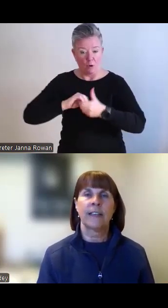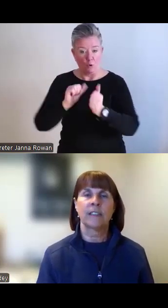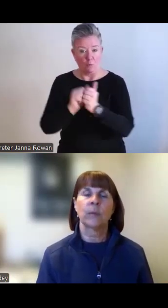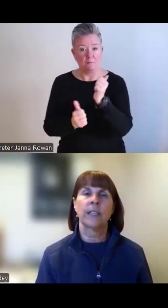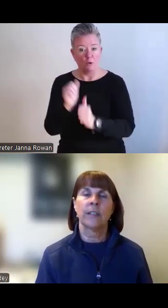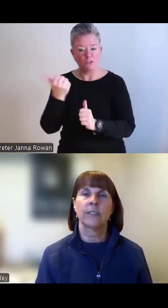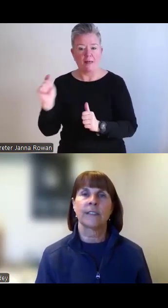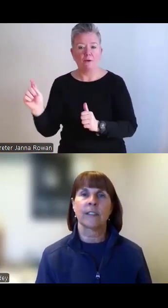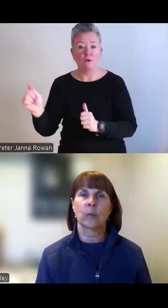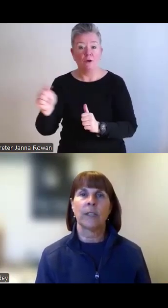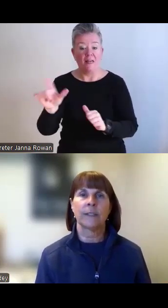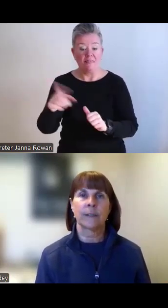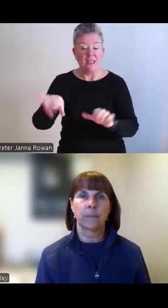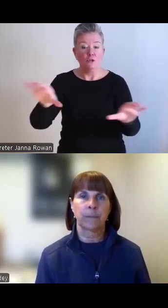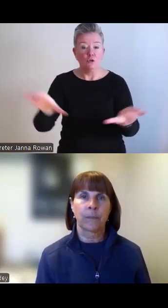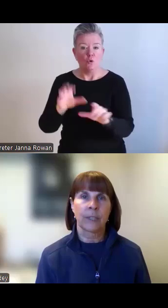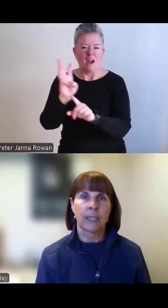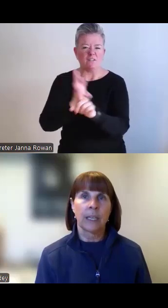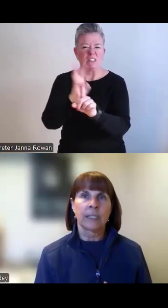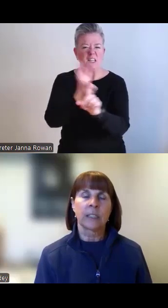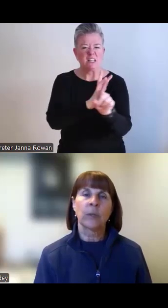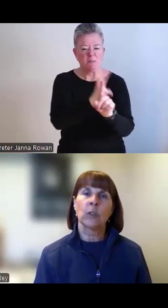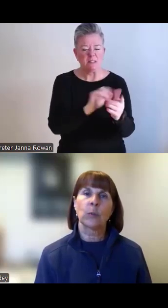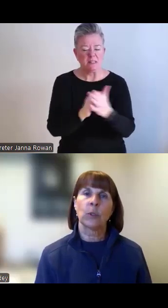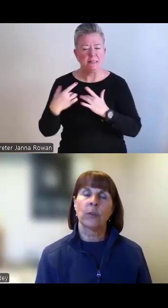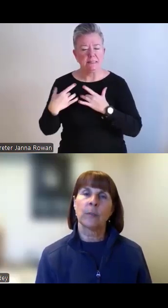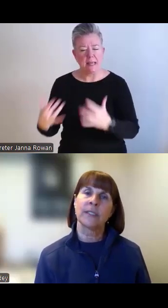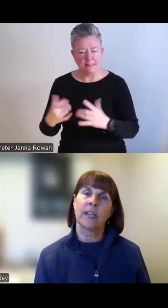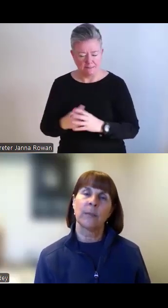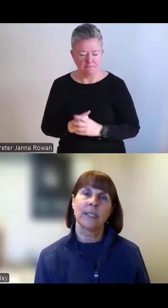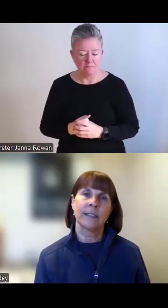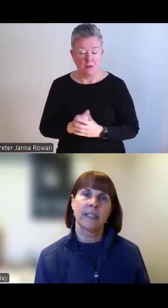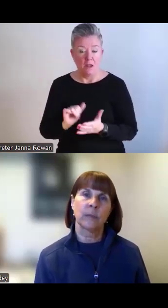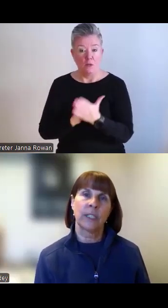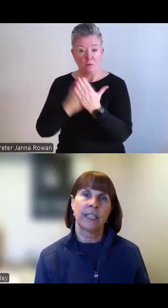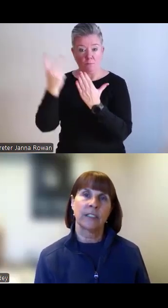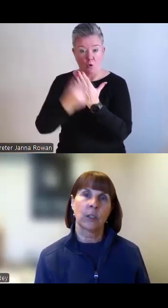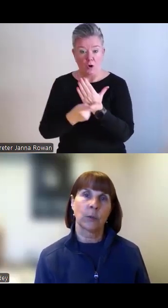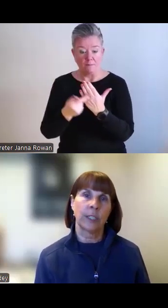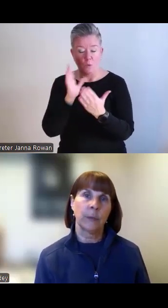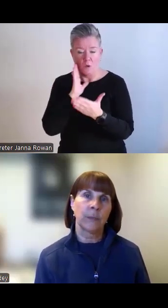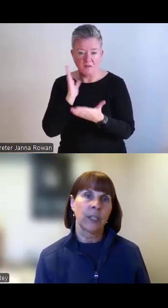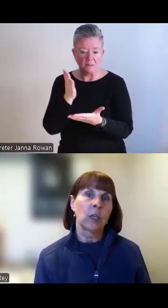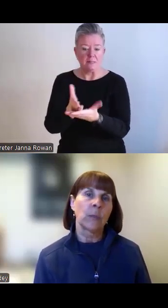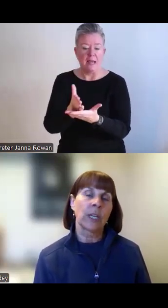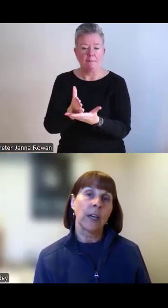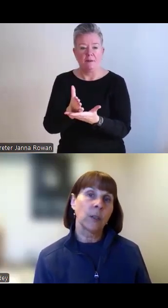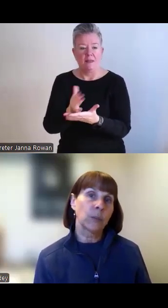the assessment every six months. Some of those programs stop the assessment at age three, but